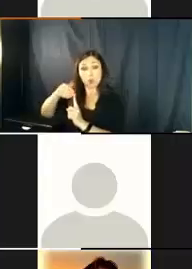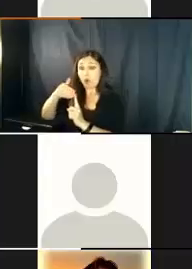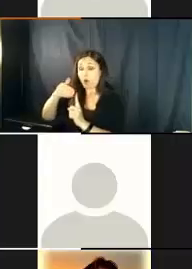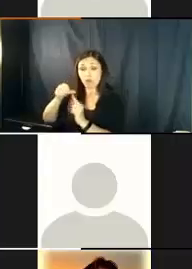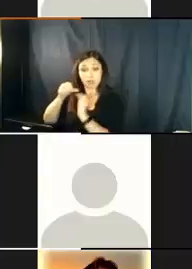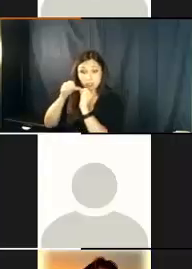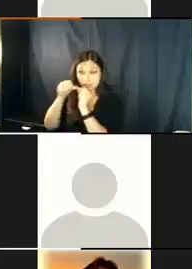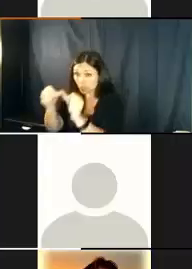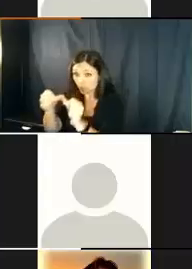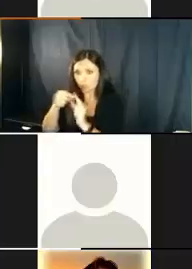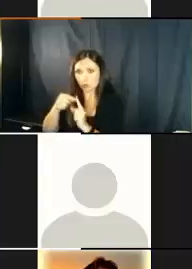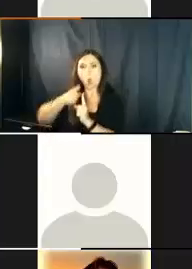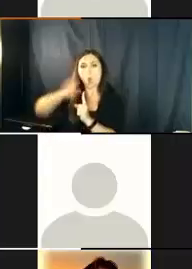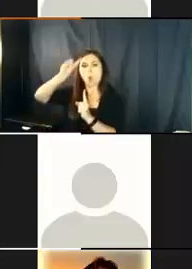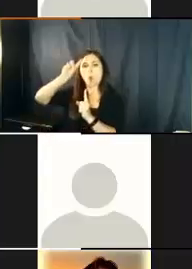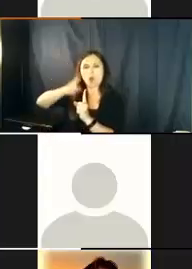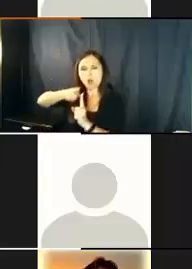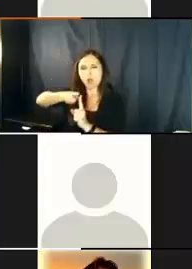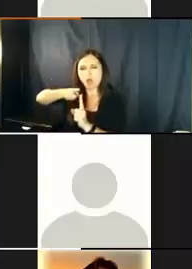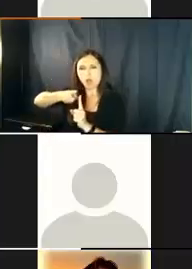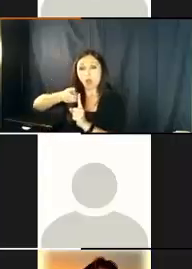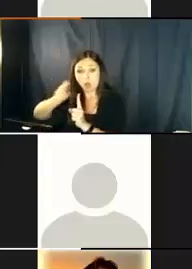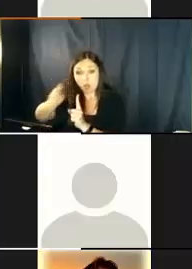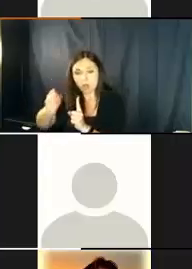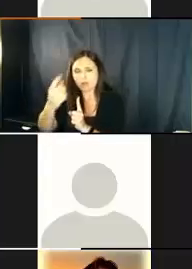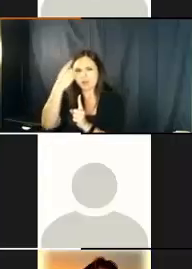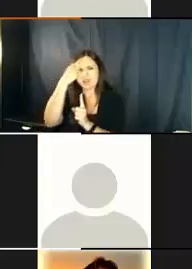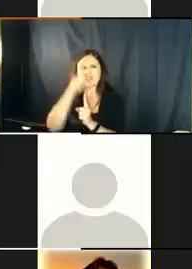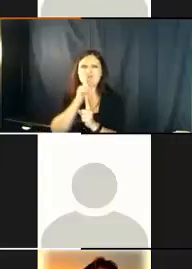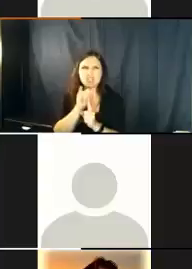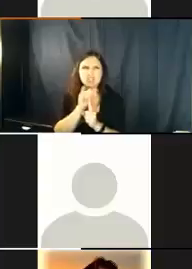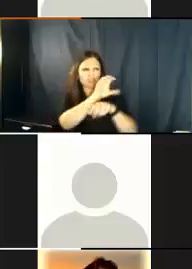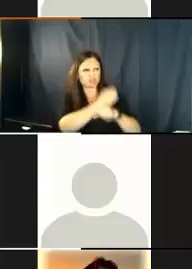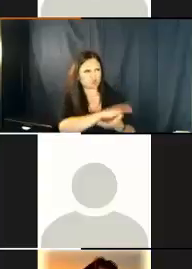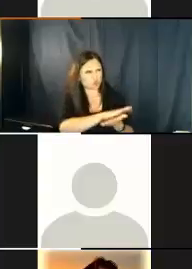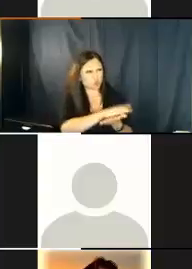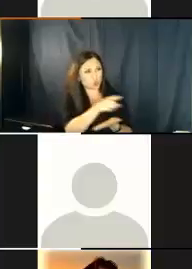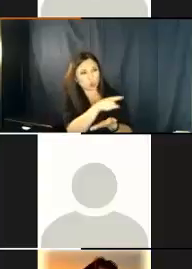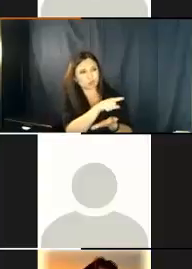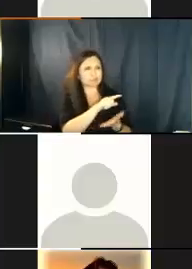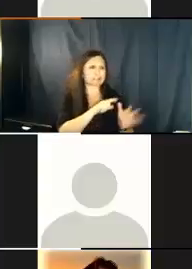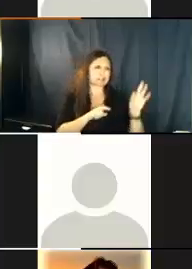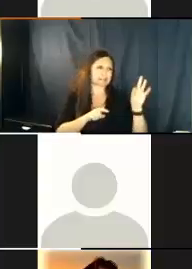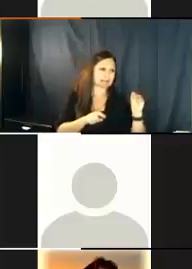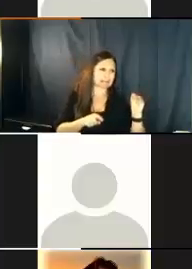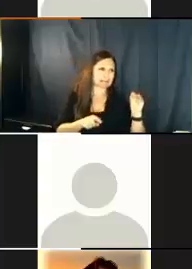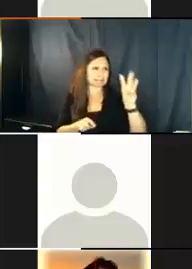So oftentimes you know we're thinking through a traditional school and so this could have got a 90 or 60, 70.